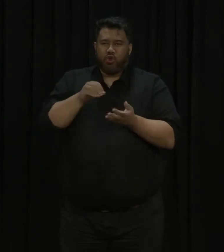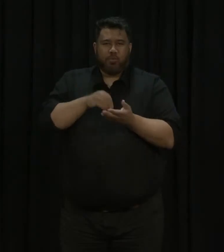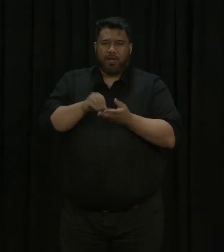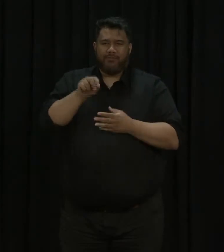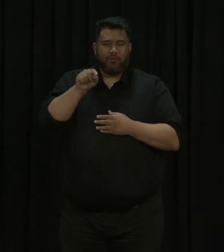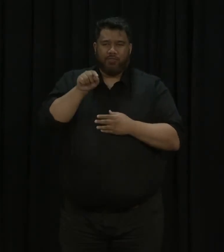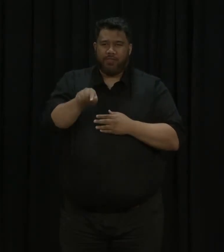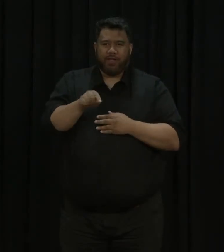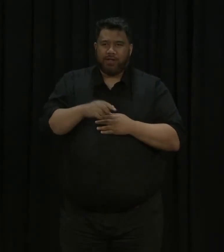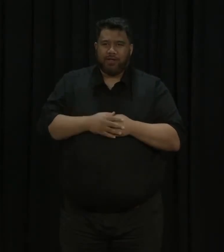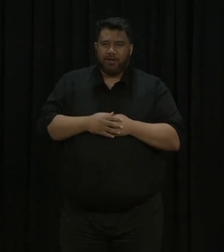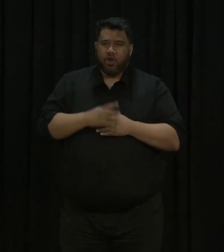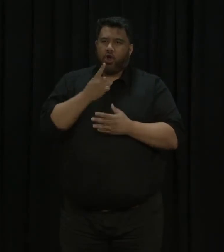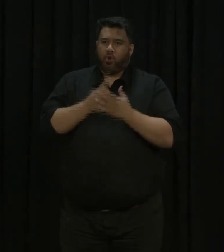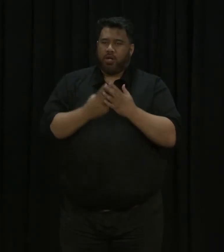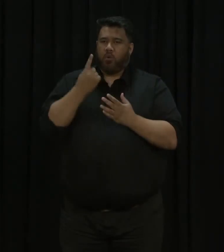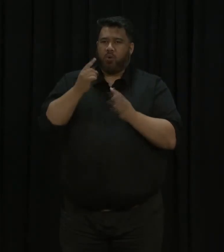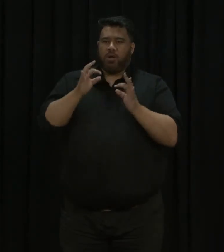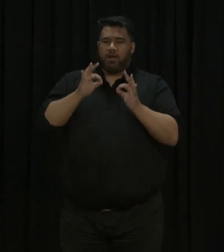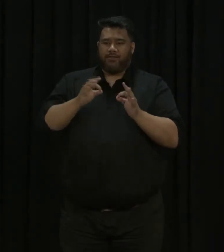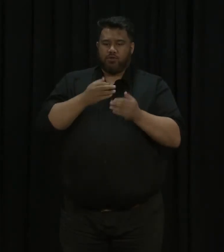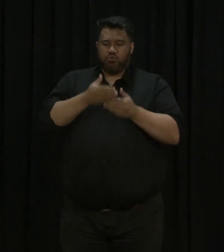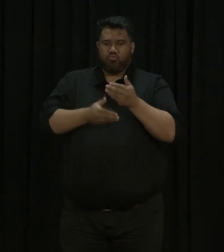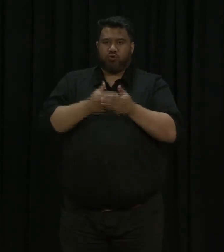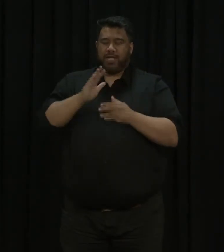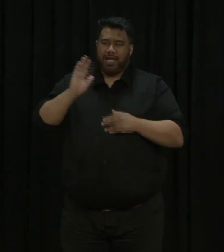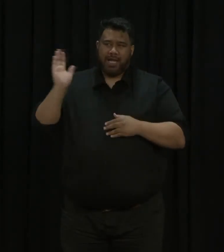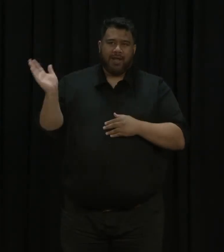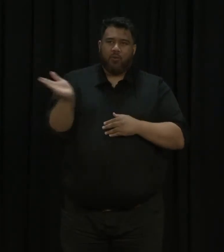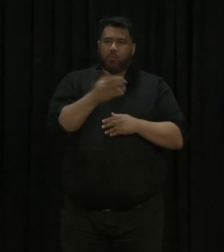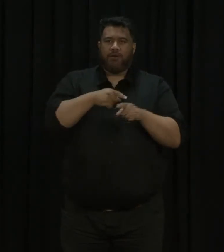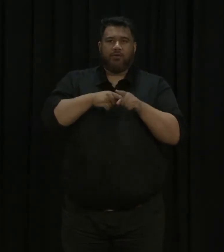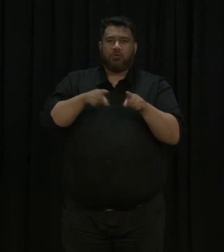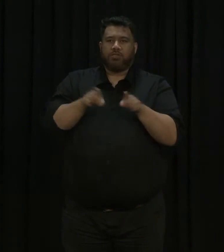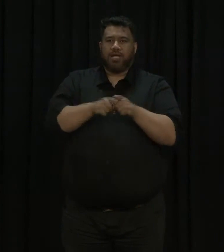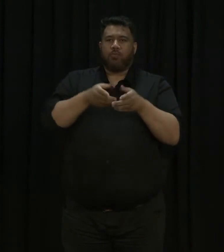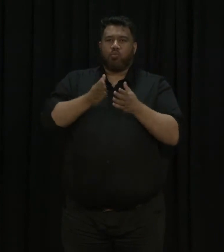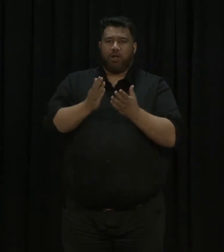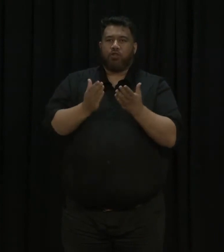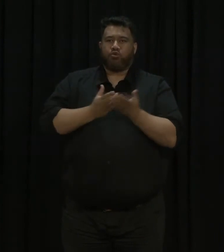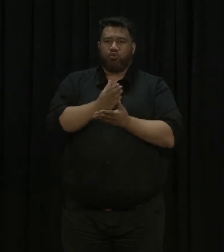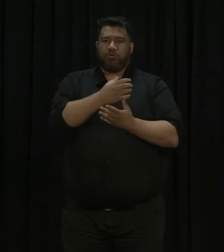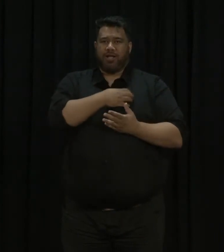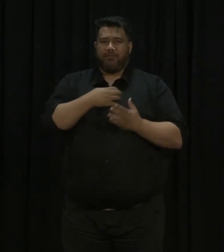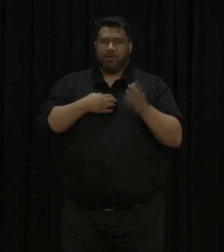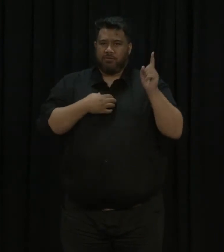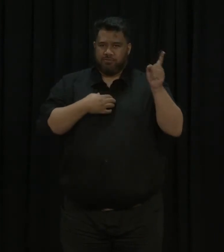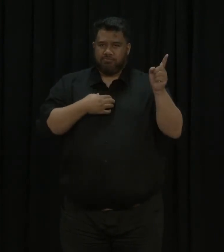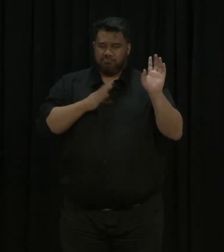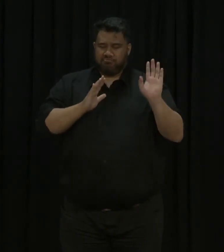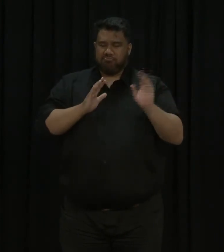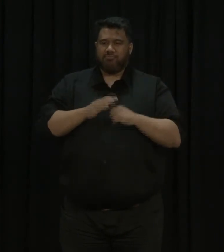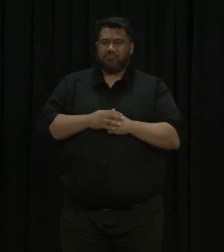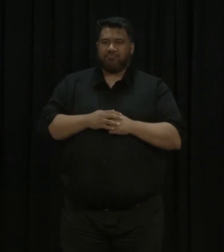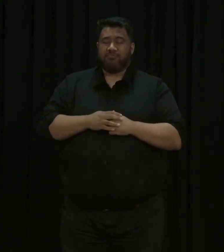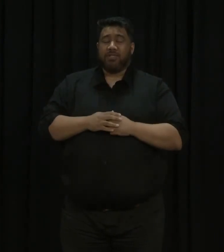There is no other language I can use than that. It is a rip-off scheme, don't do it.